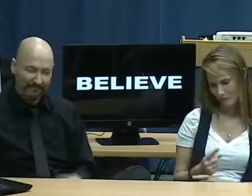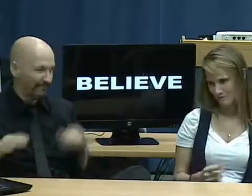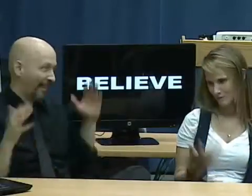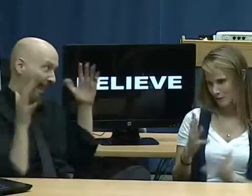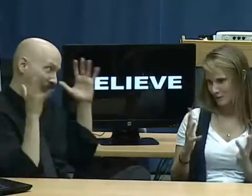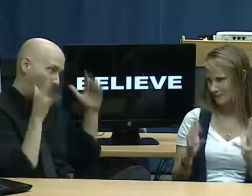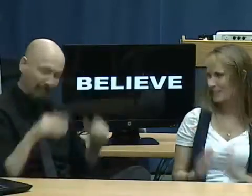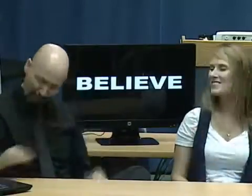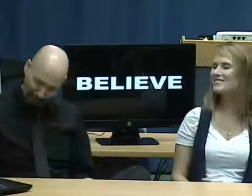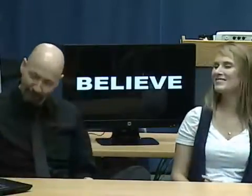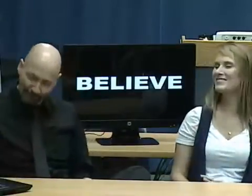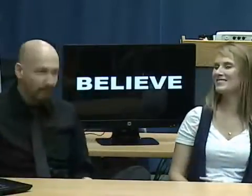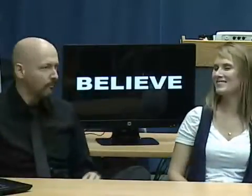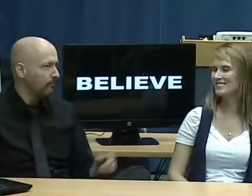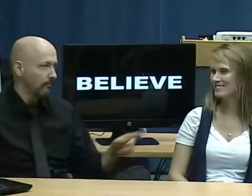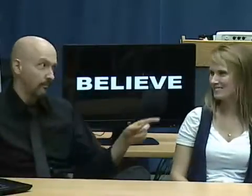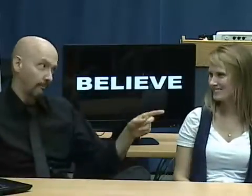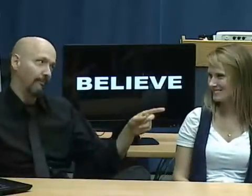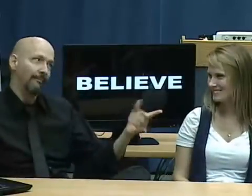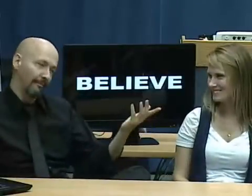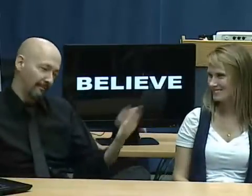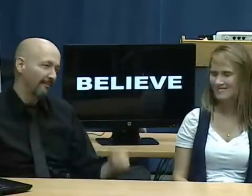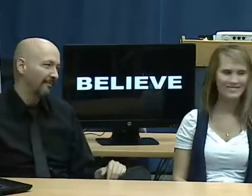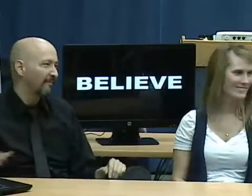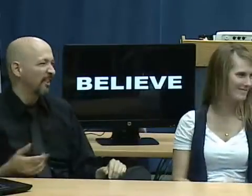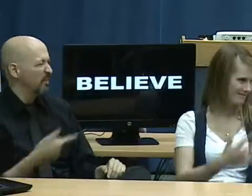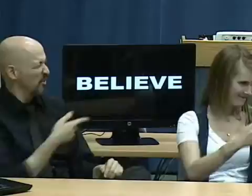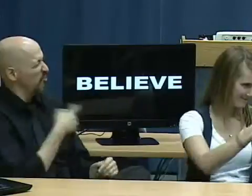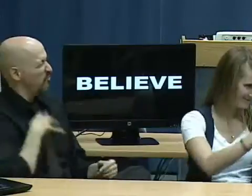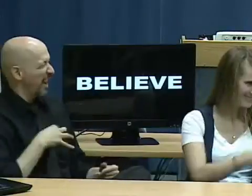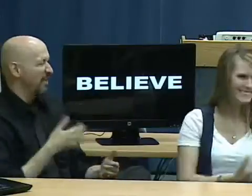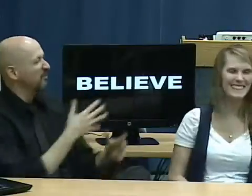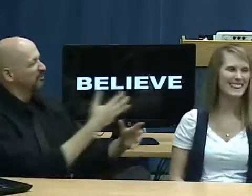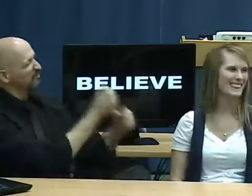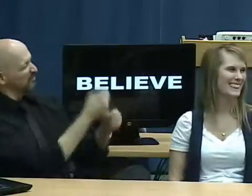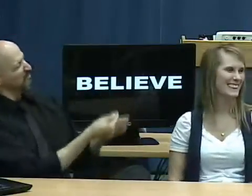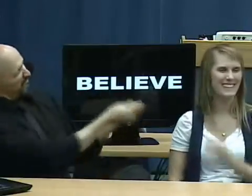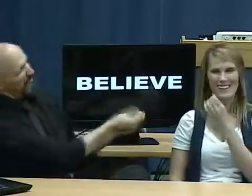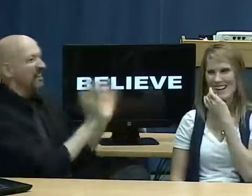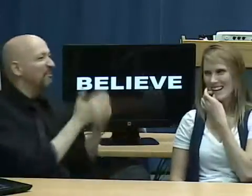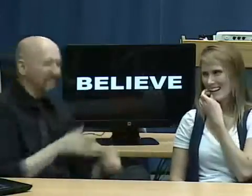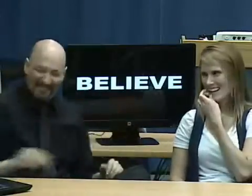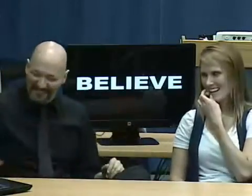Right. Yay! Or really, you did. She took credit for it.